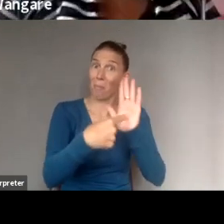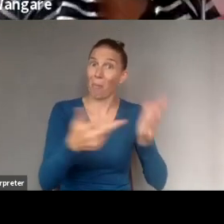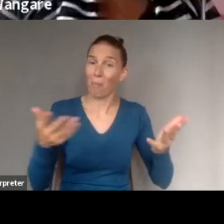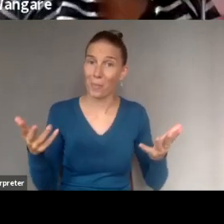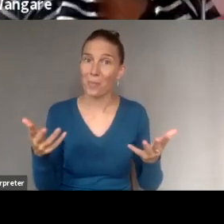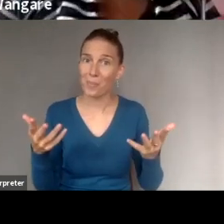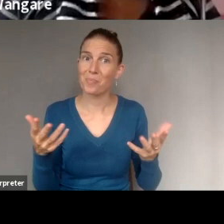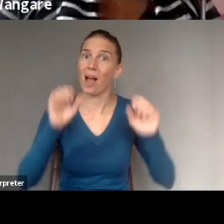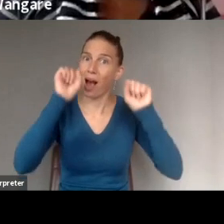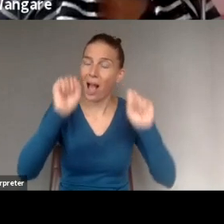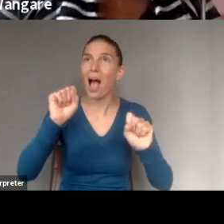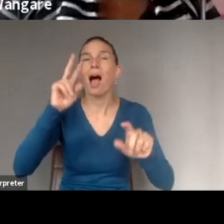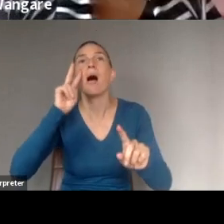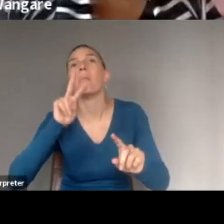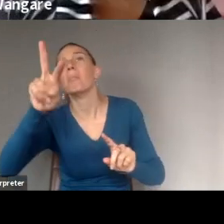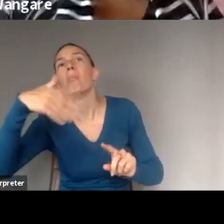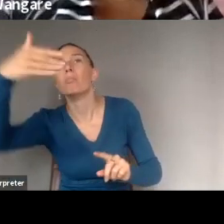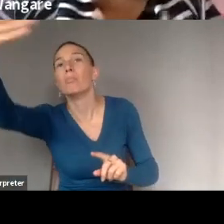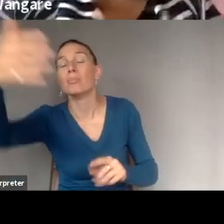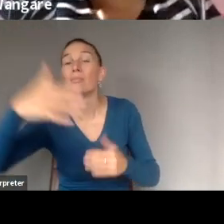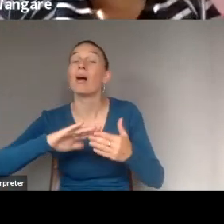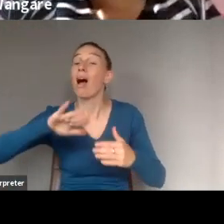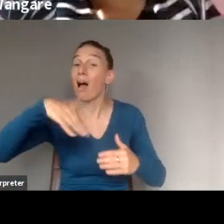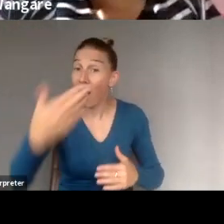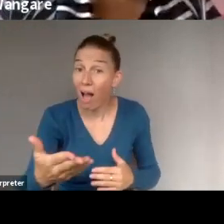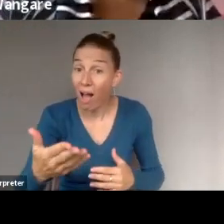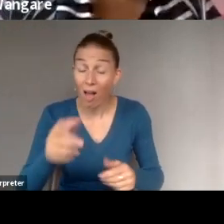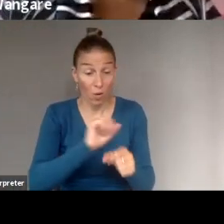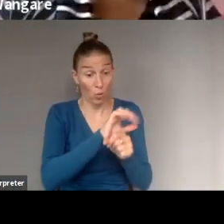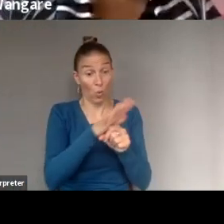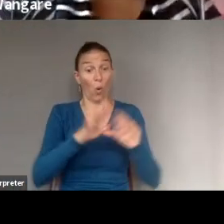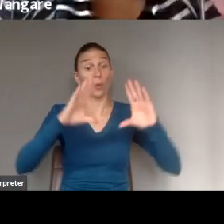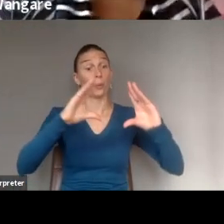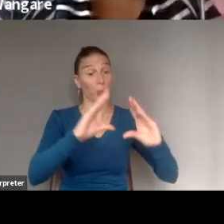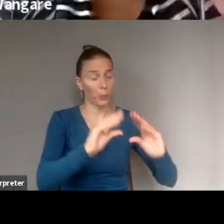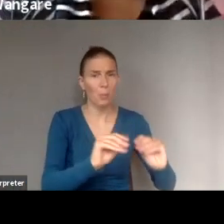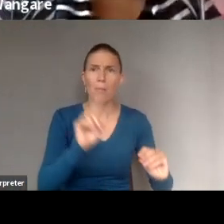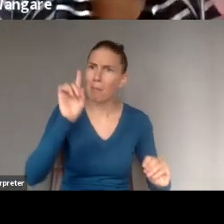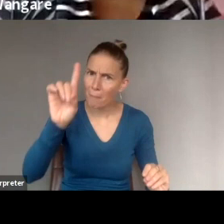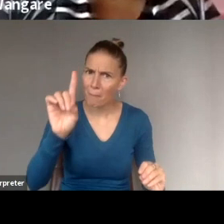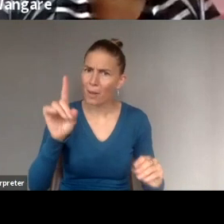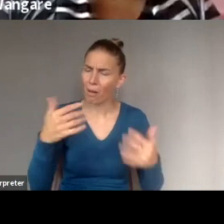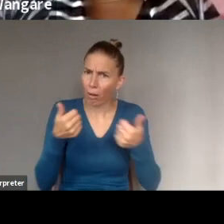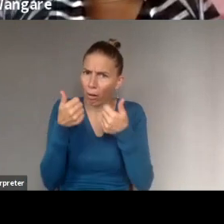even looking at, you know, post COVID-19. Like how are DPOs engaging their identification process?,